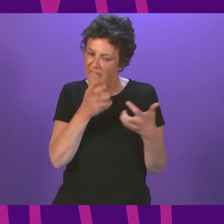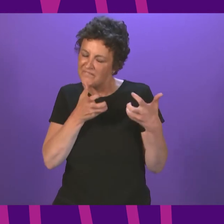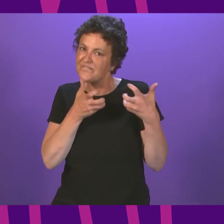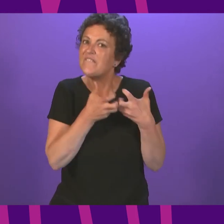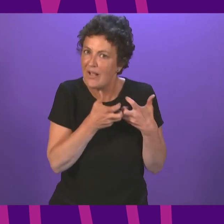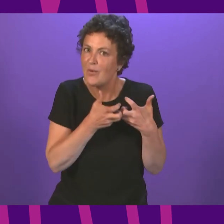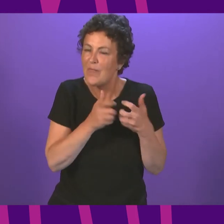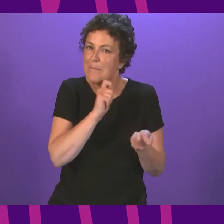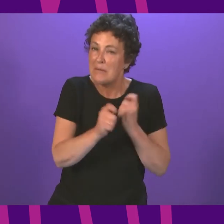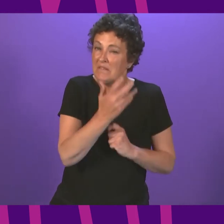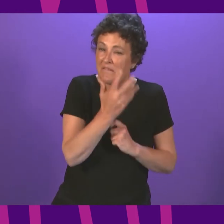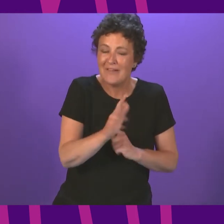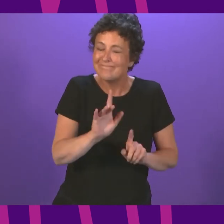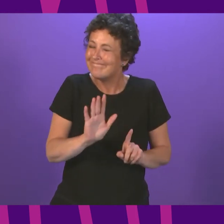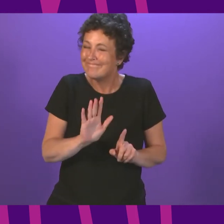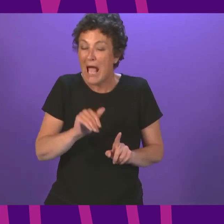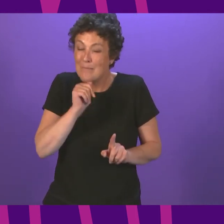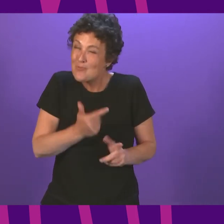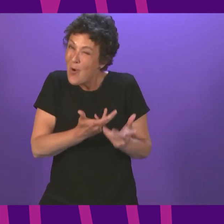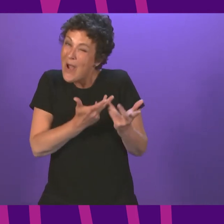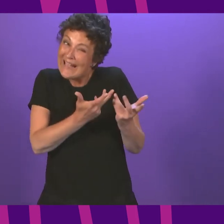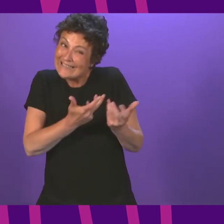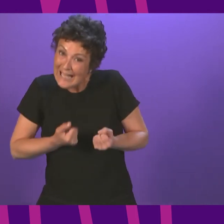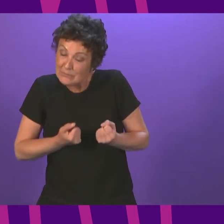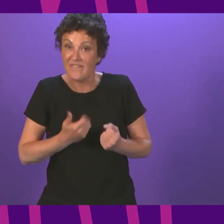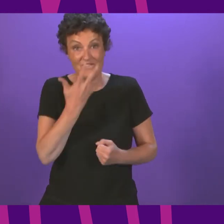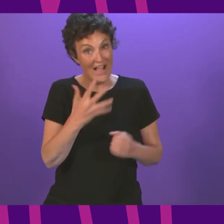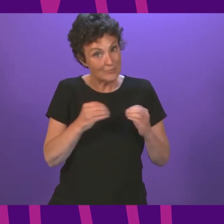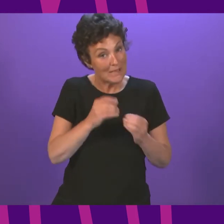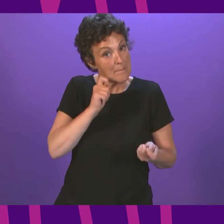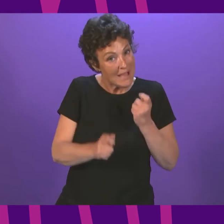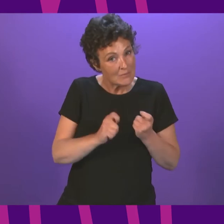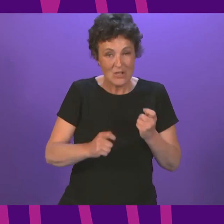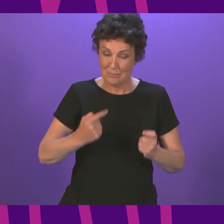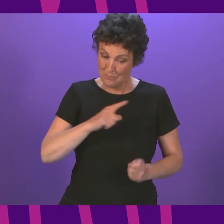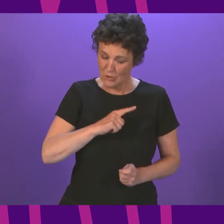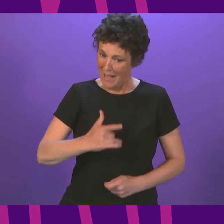However, I am not minded to accept her amendment 5B, which I believe is already covered by